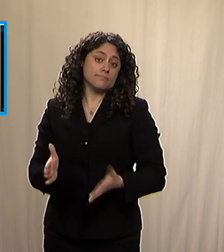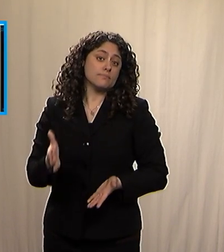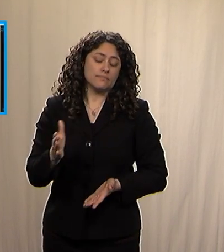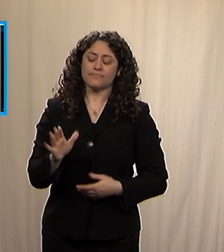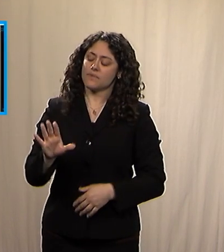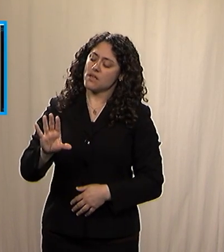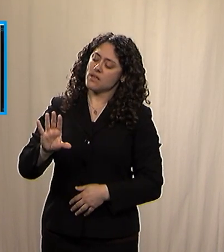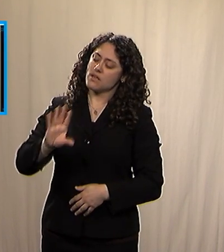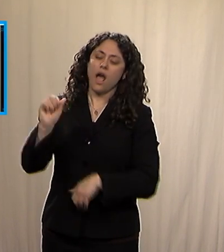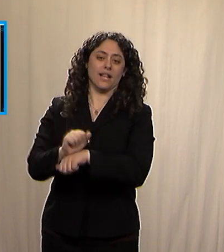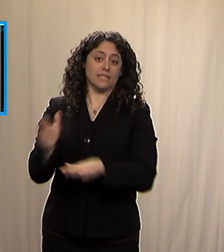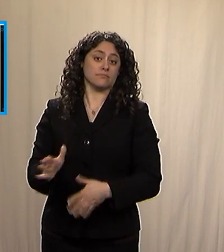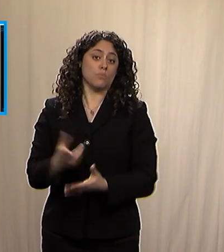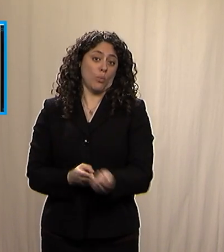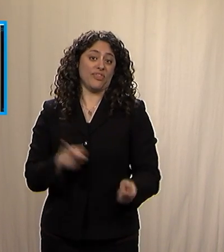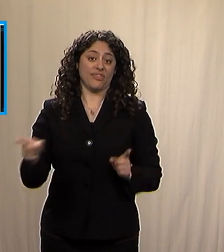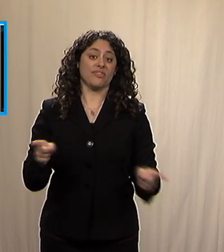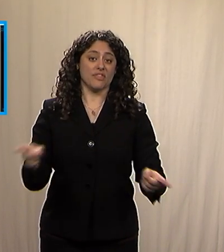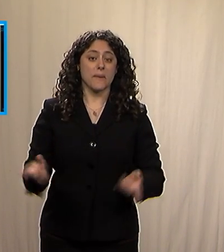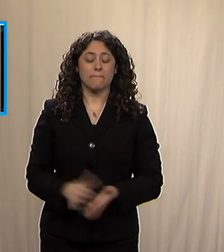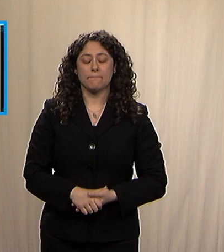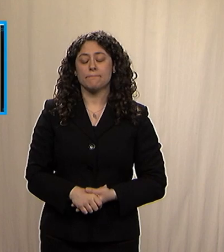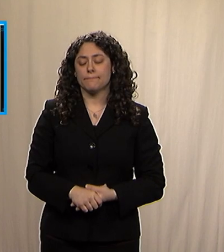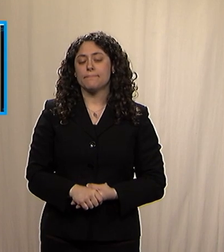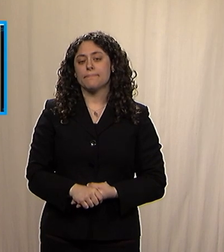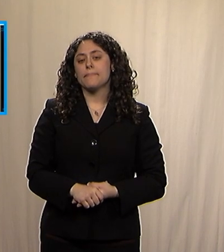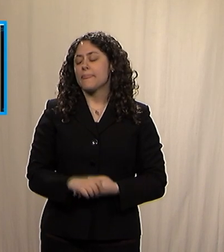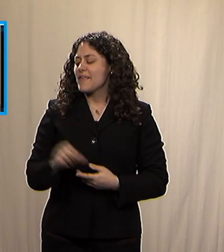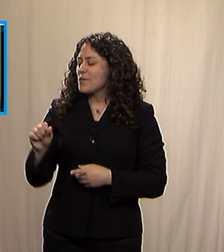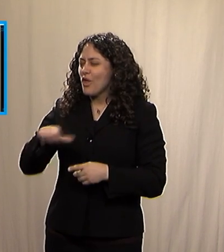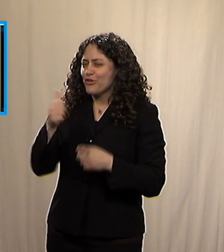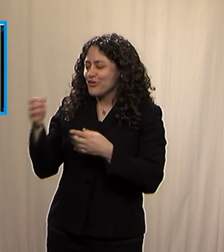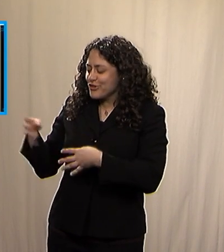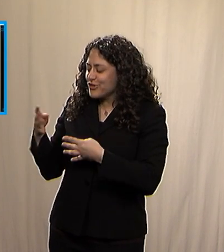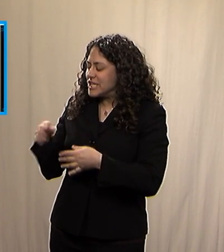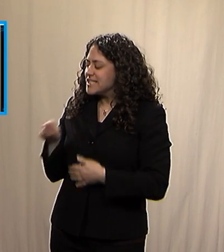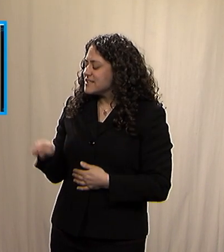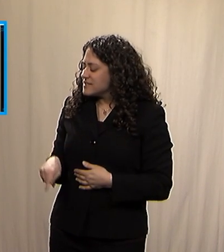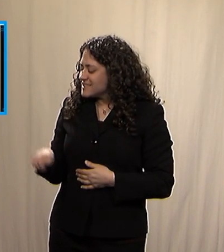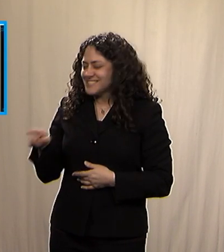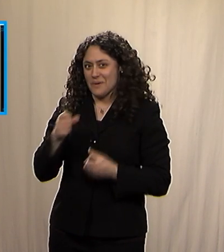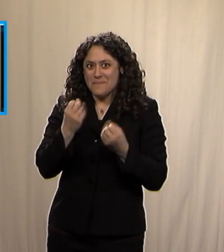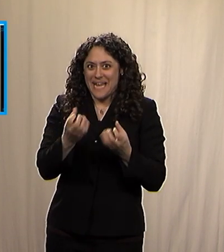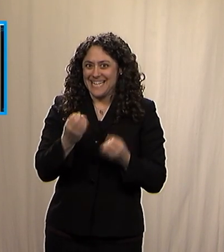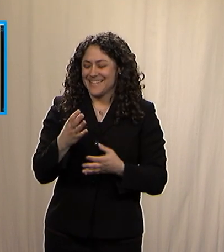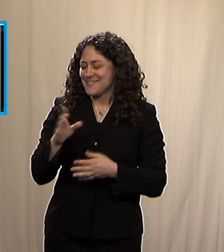Sorry. There's so many questions.